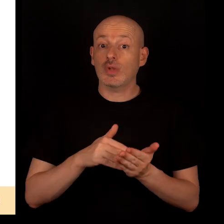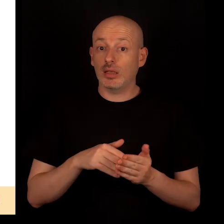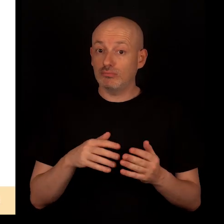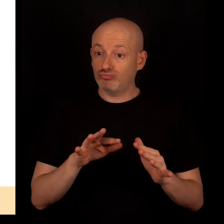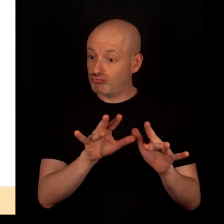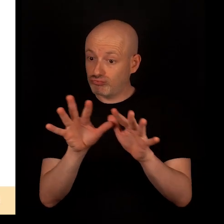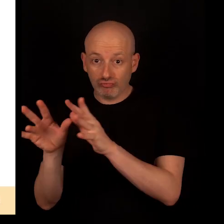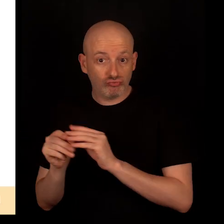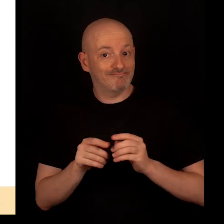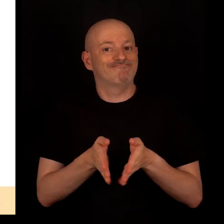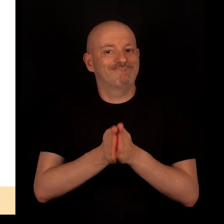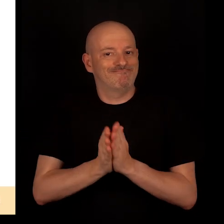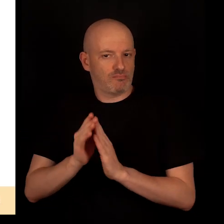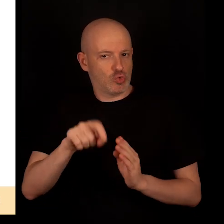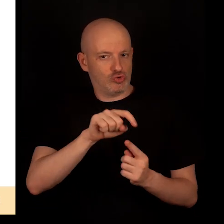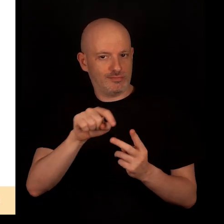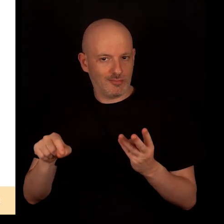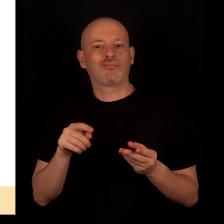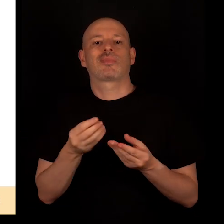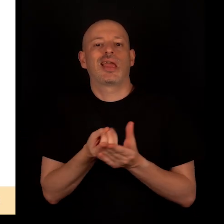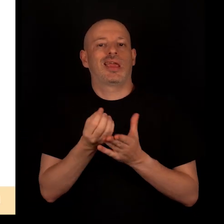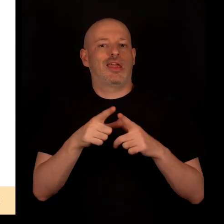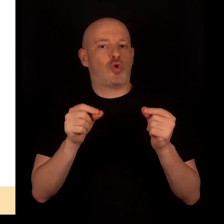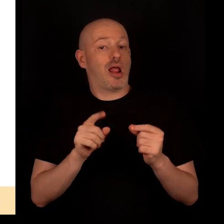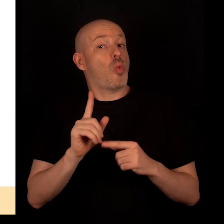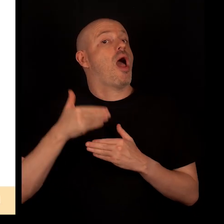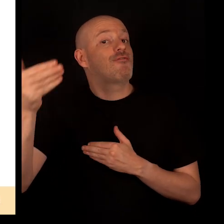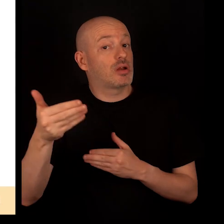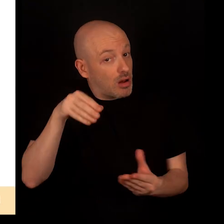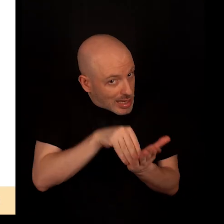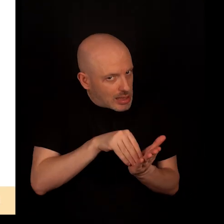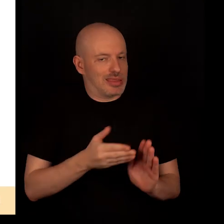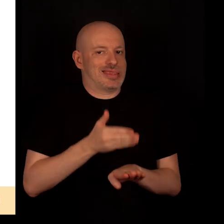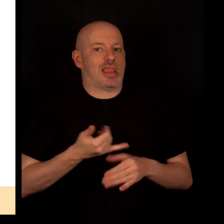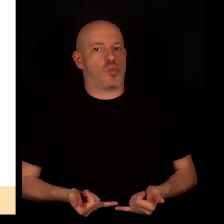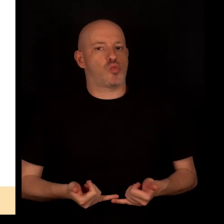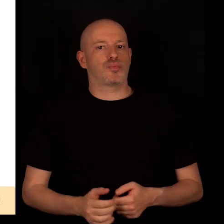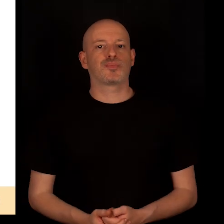And again, everything must be requested in the Residency Info Card, not afterwards.